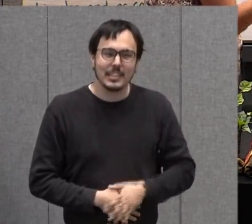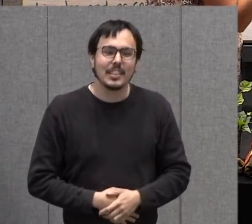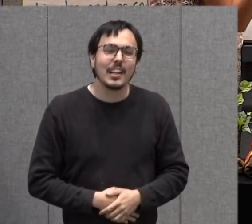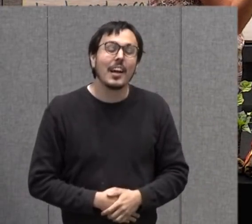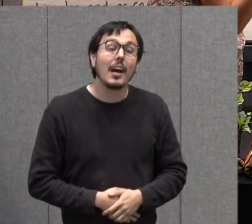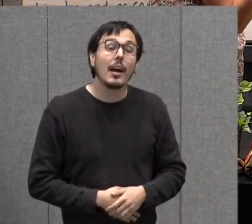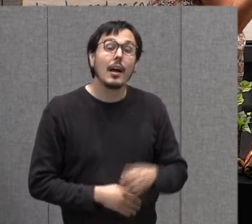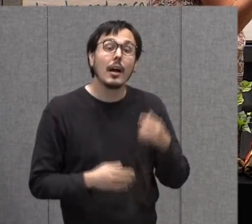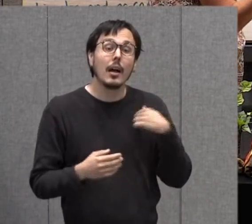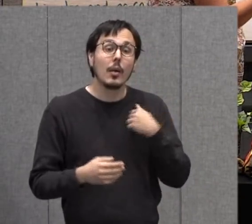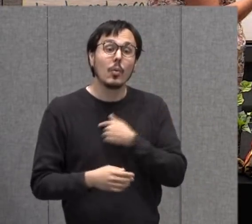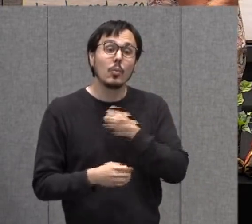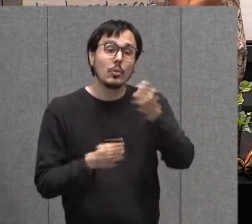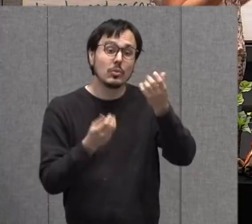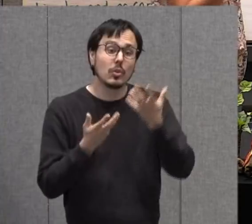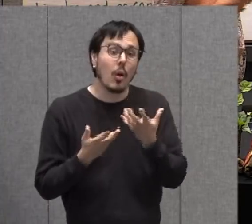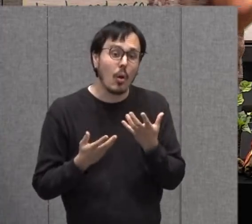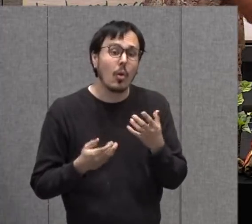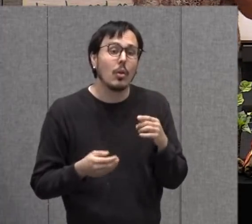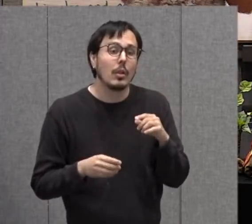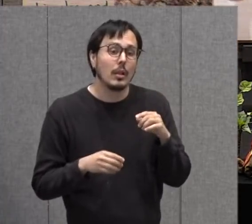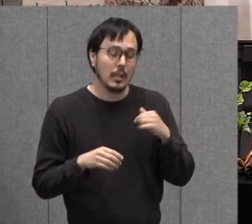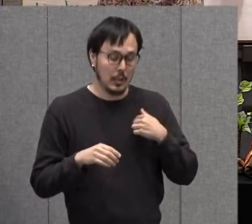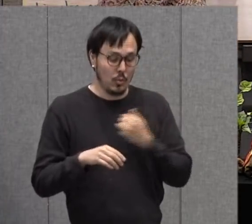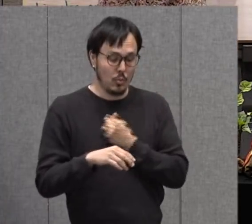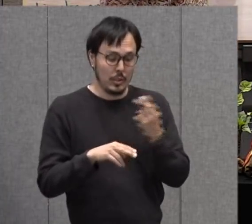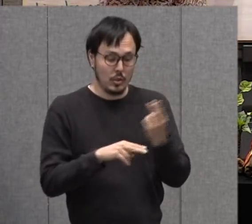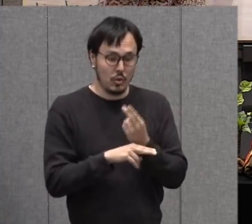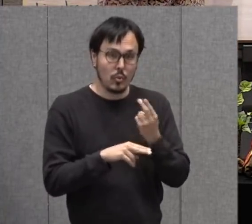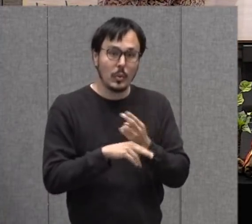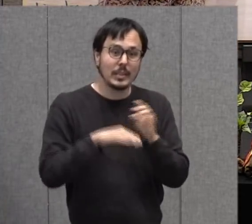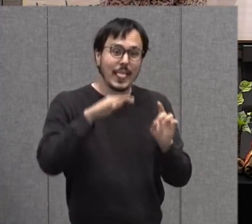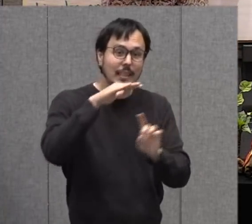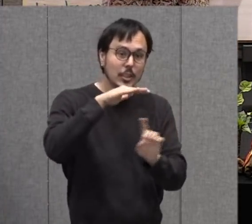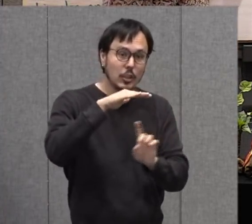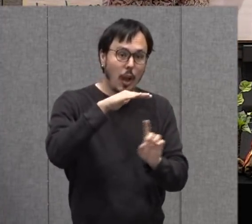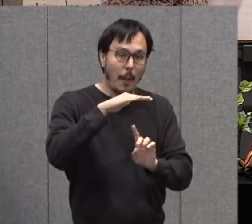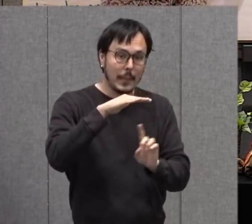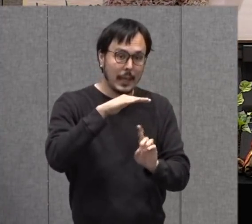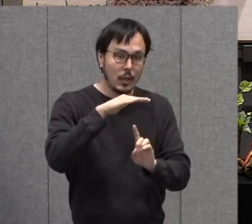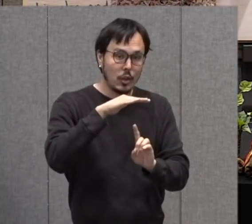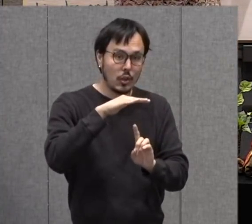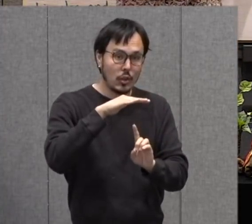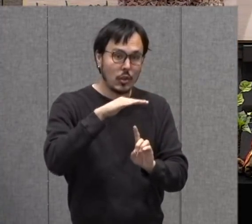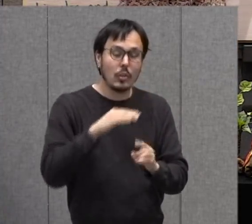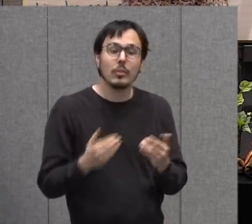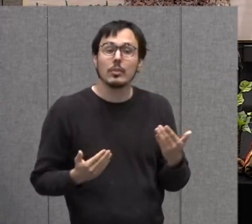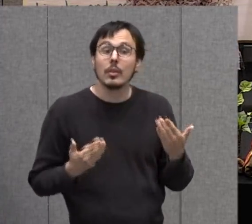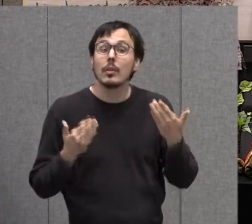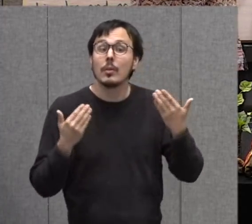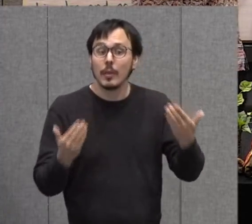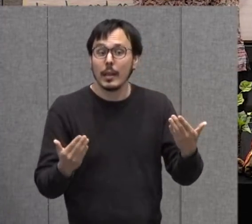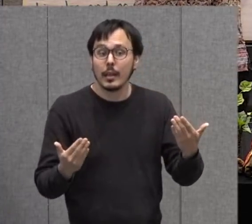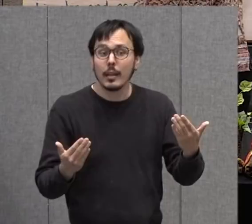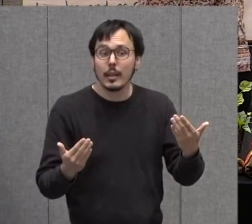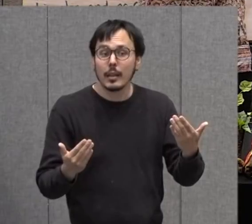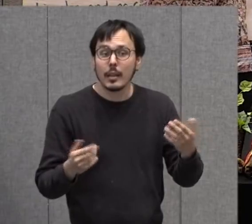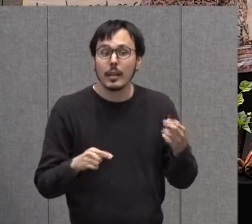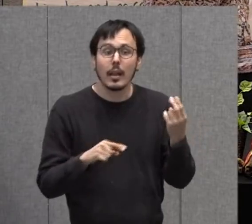we pretty much decided that we took the denominator. So, take the denominator.